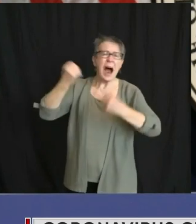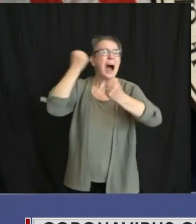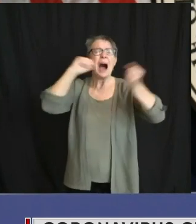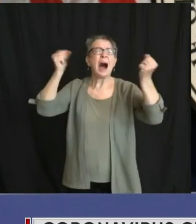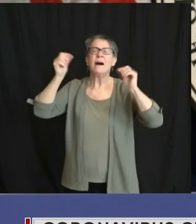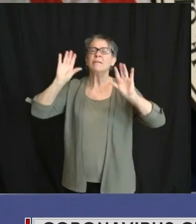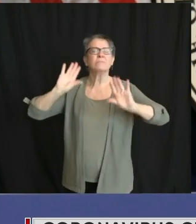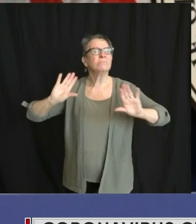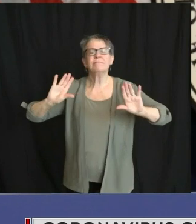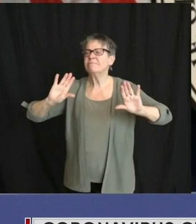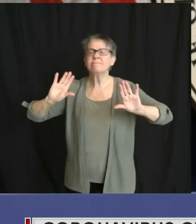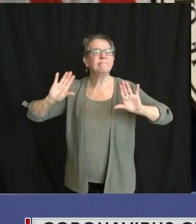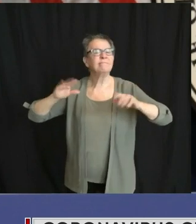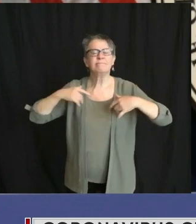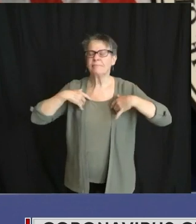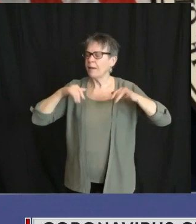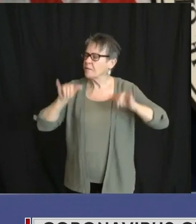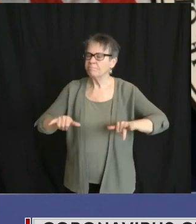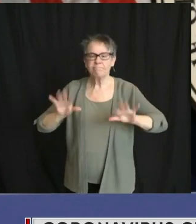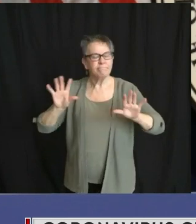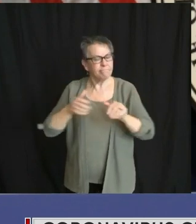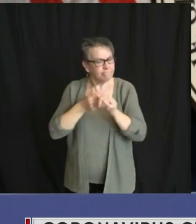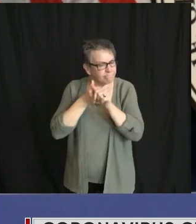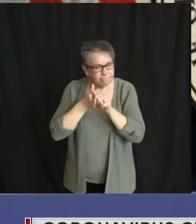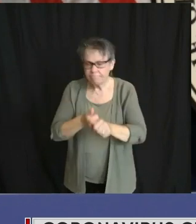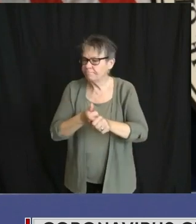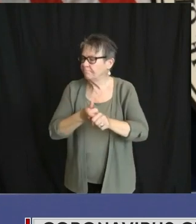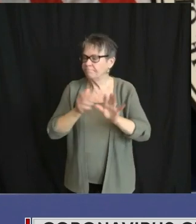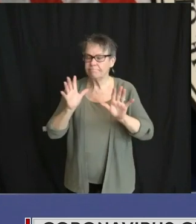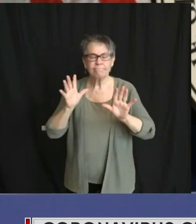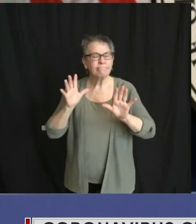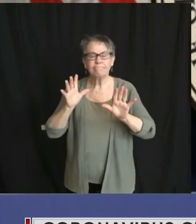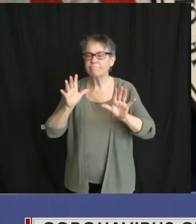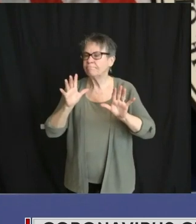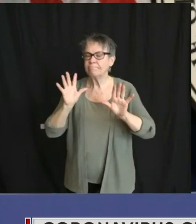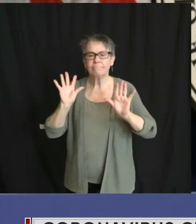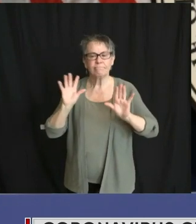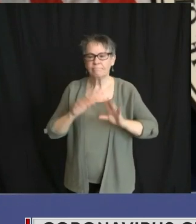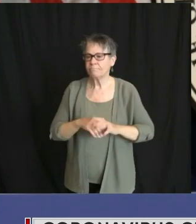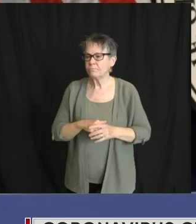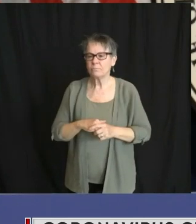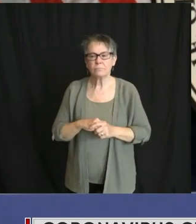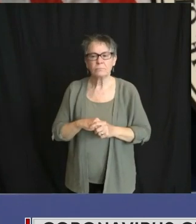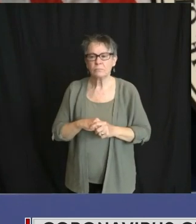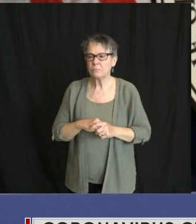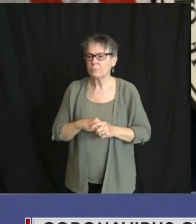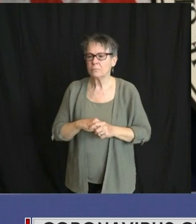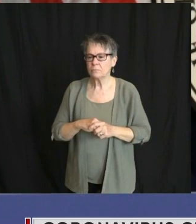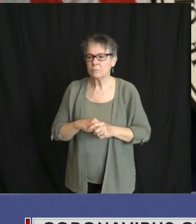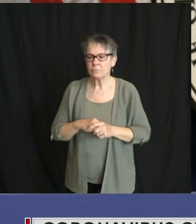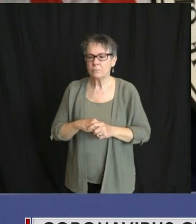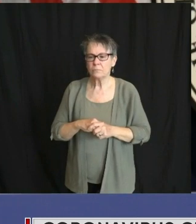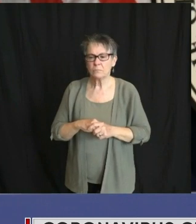ANOTHER. EXCEPT FOR THE ARGUMENTS THAT JUDY HAS SPOKEN ELOQUENTLY ABOUT. WE HAVE HAD OTHER